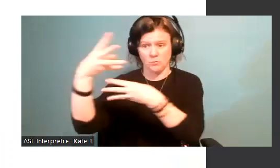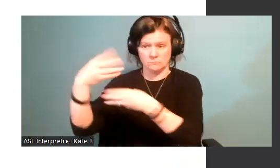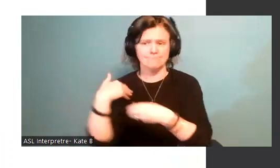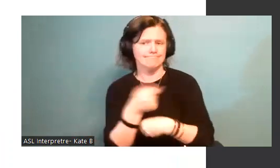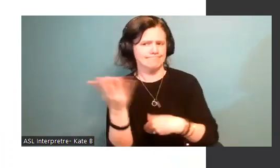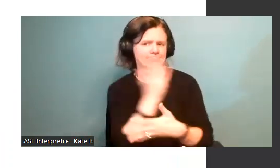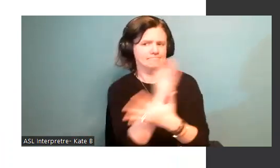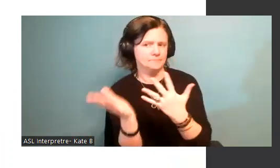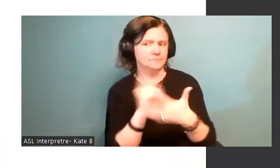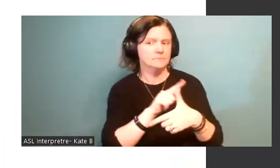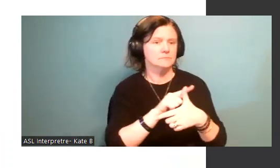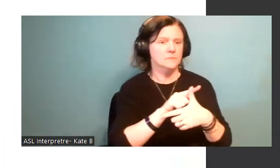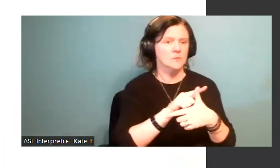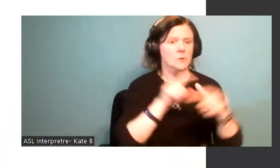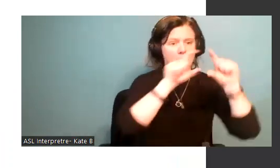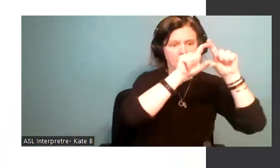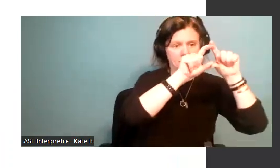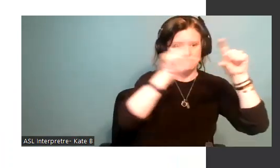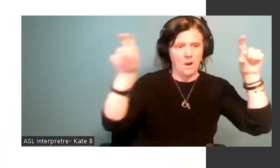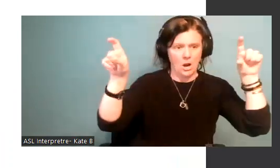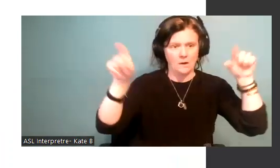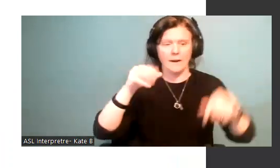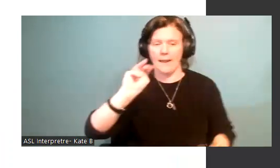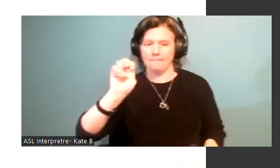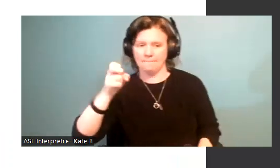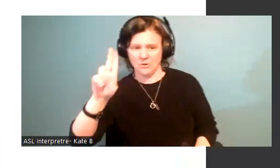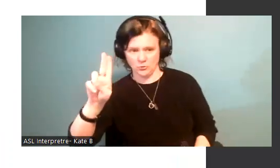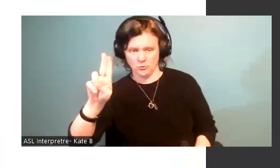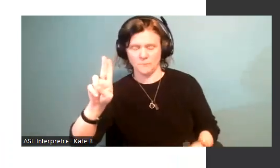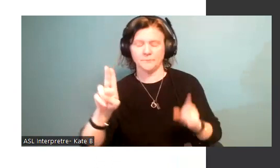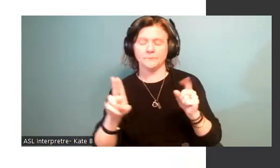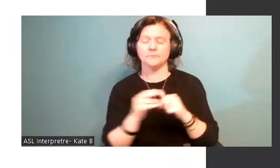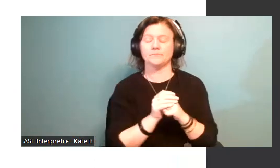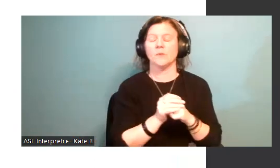Docs is a good example for this kind of thing.